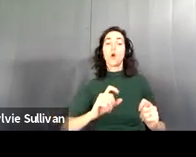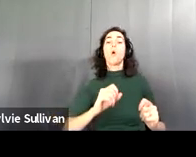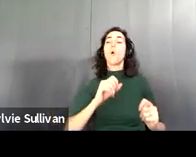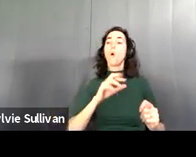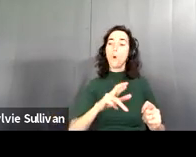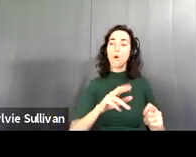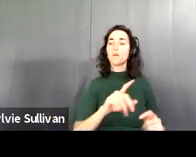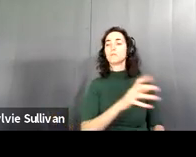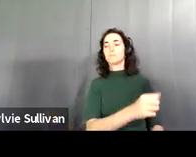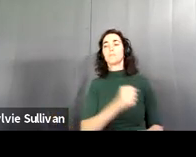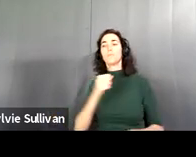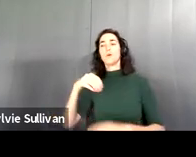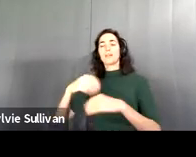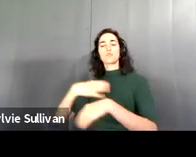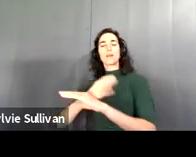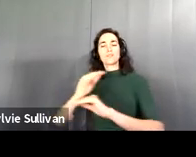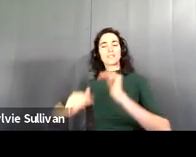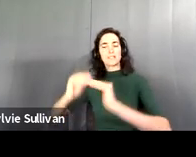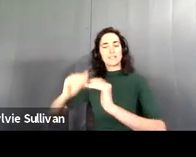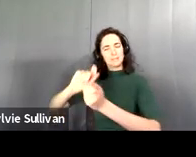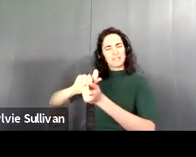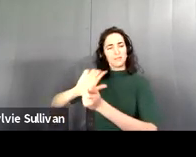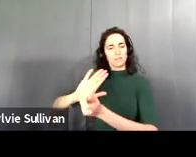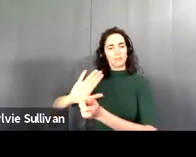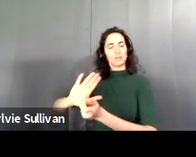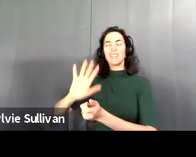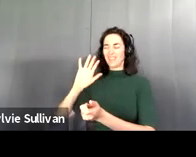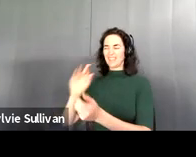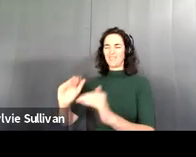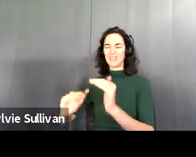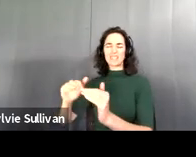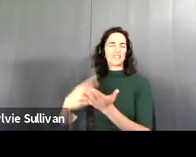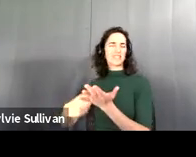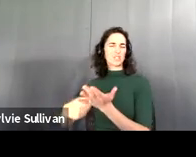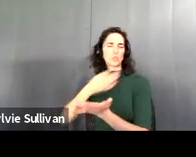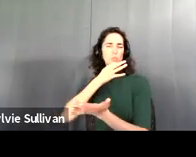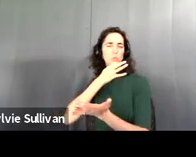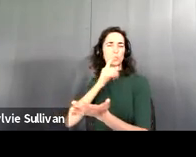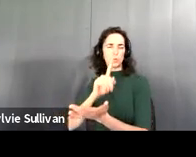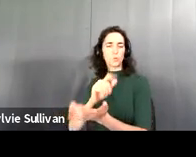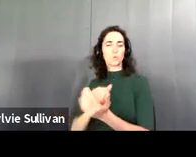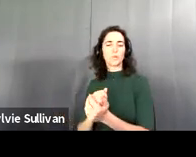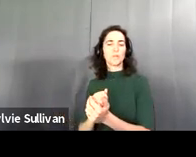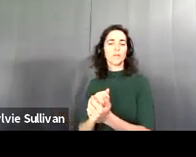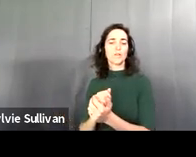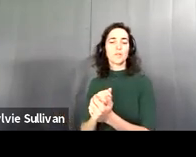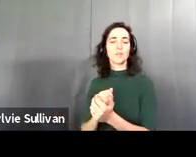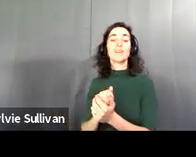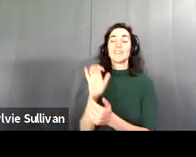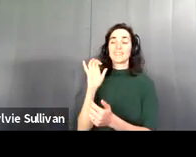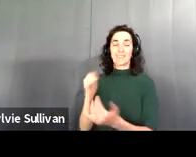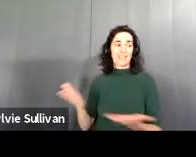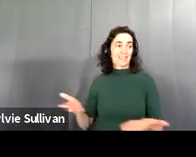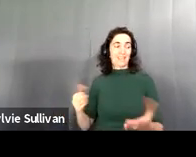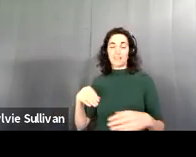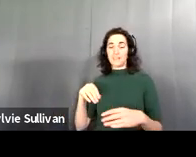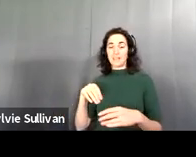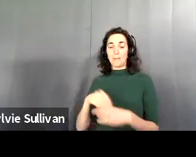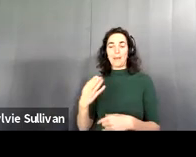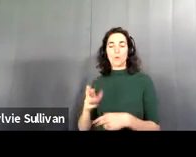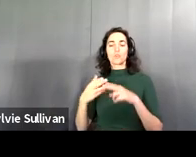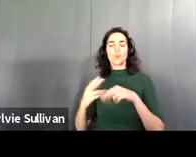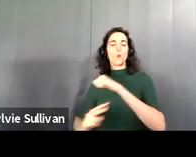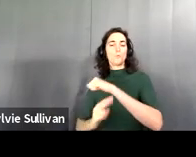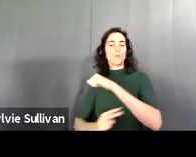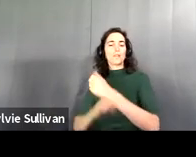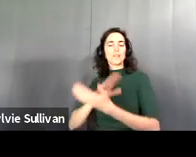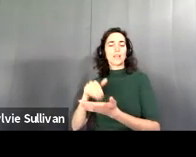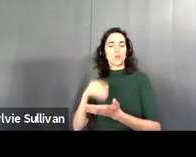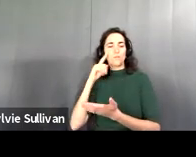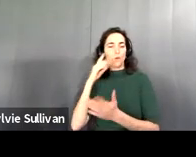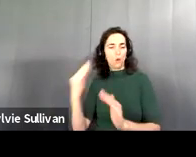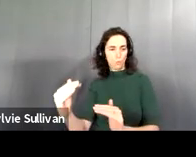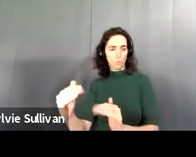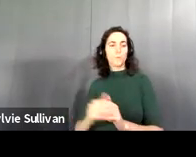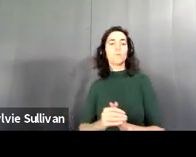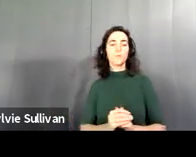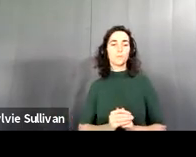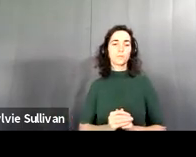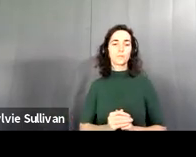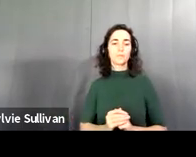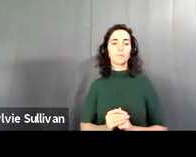to a crisis facility, which we'll talk about a little bit throughout our presentation which is the facility the person and for hope. Here in Baton Rouge, Louisiana.